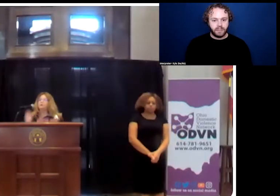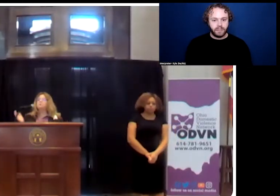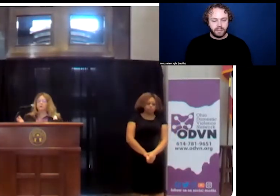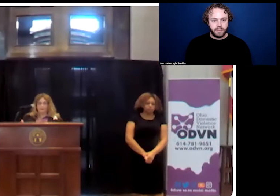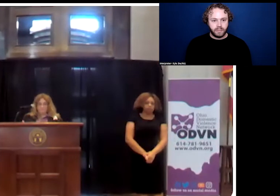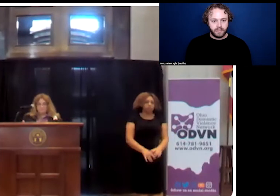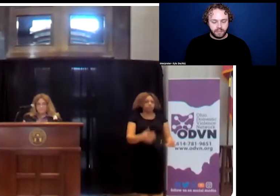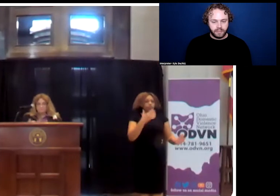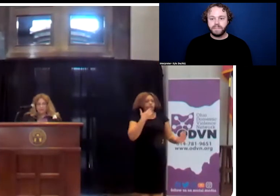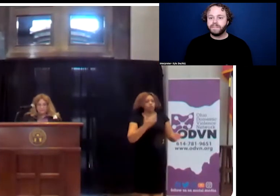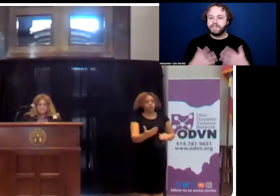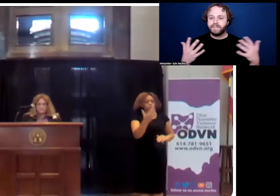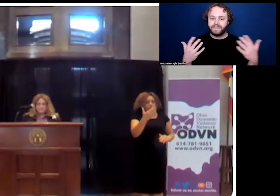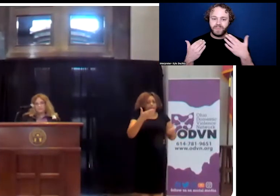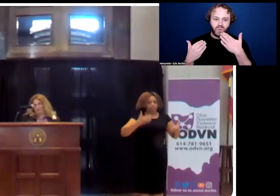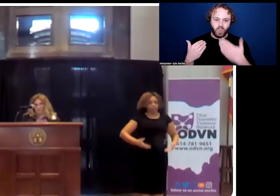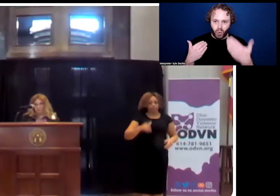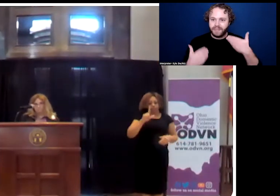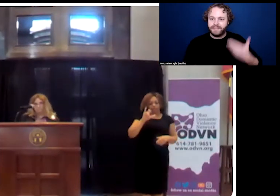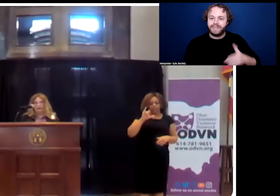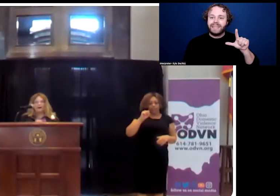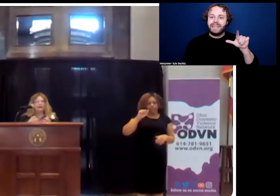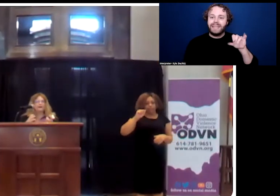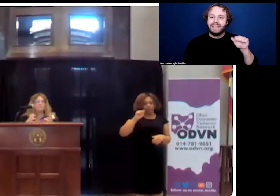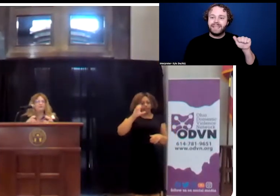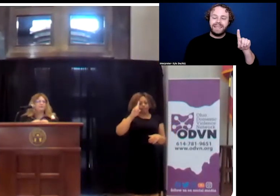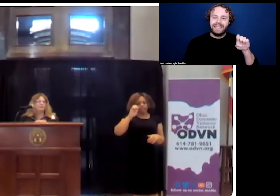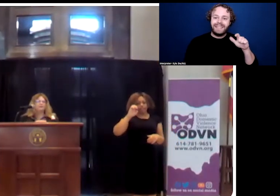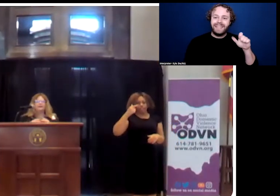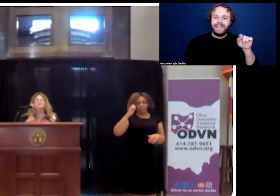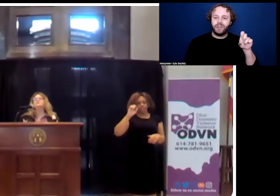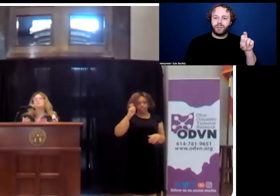Good morning. My name is Lisa DeGeeter and I am in the unenviable